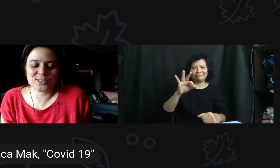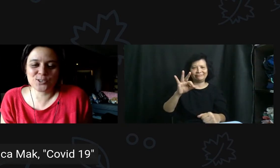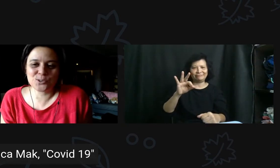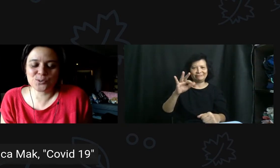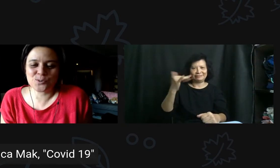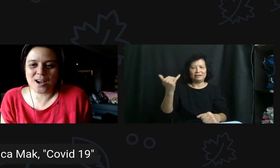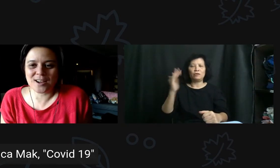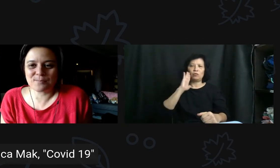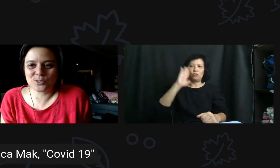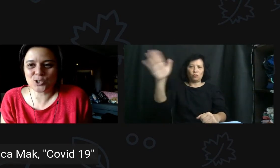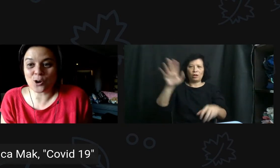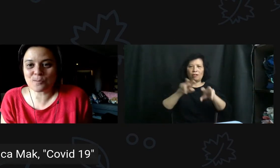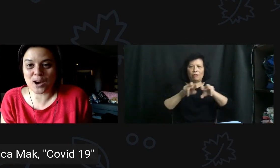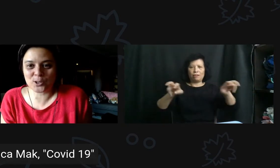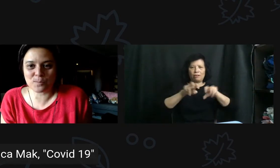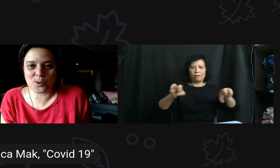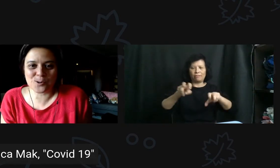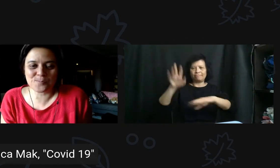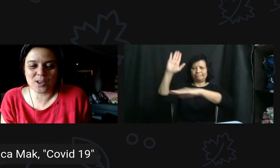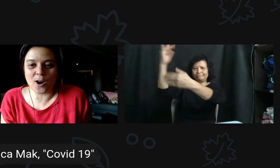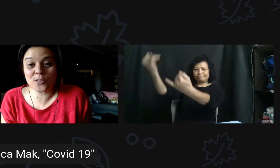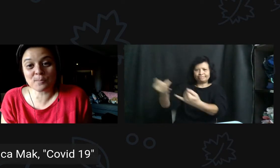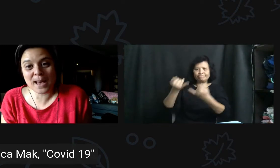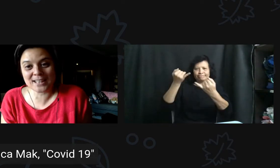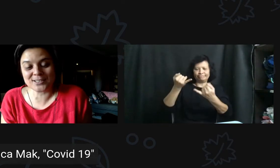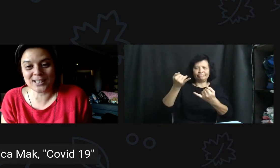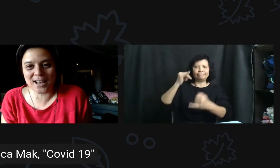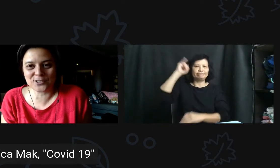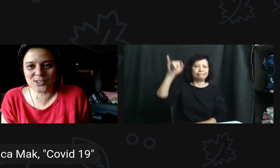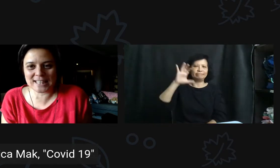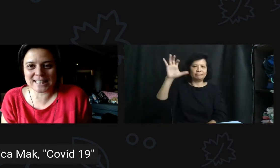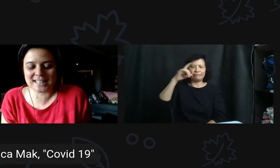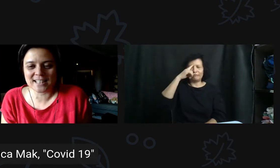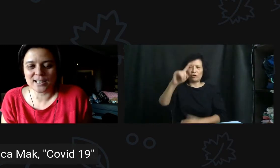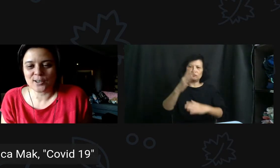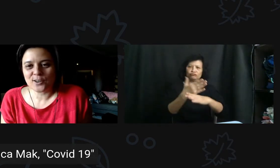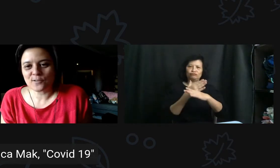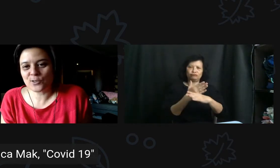to talk about her poem on the panel after this.